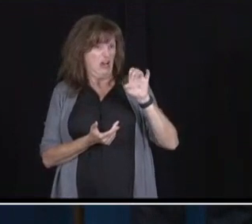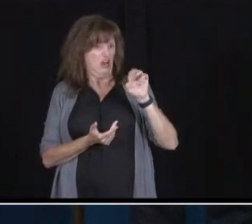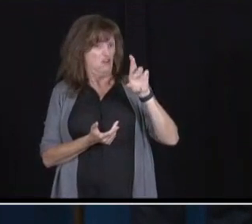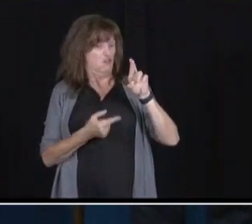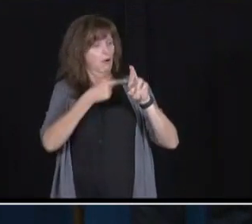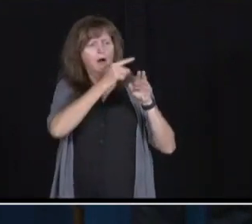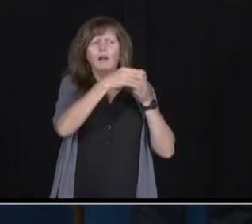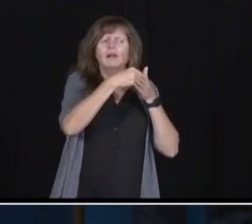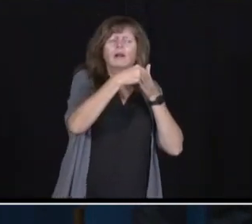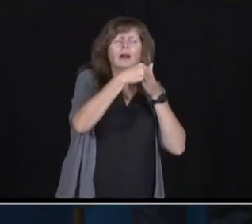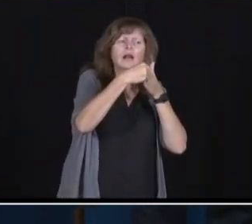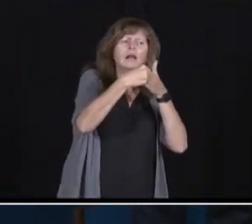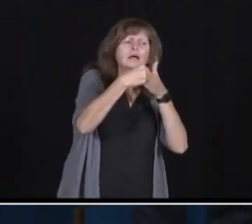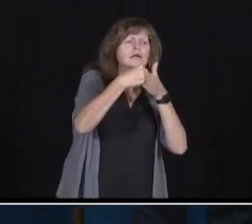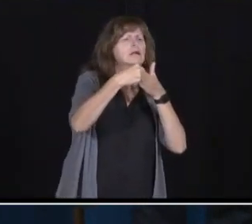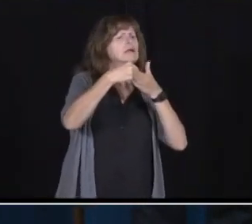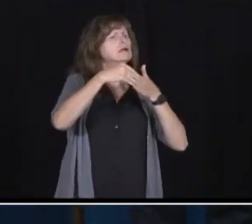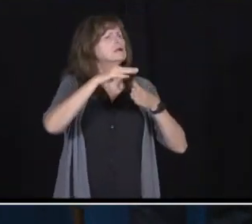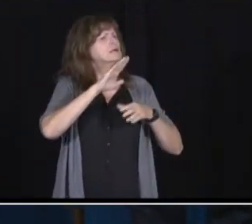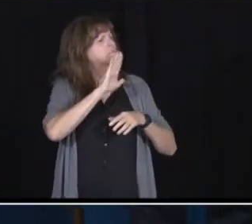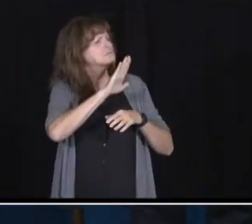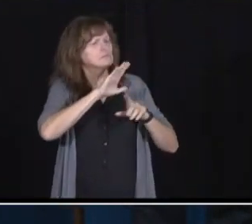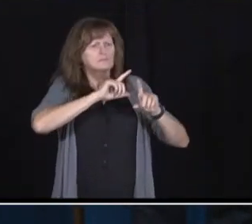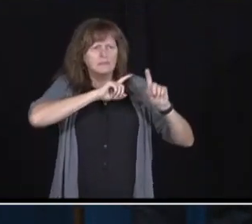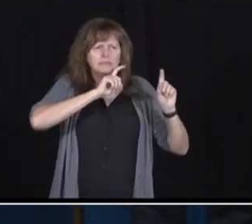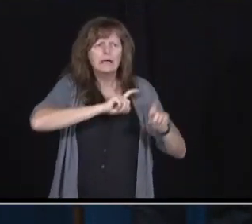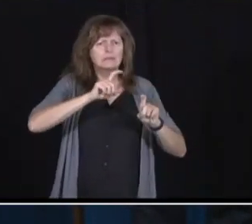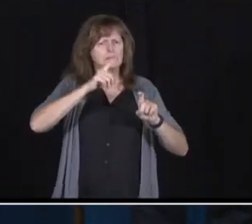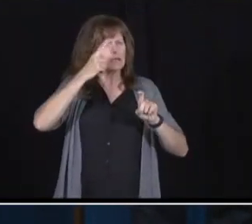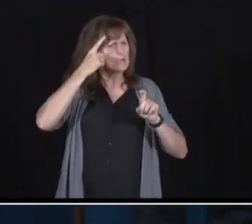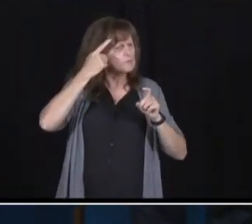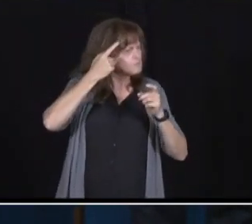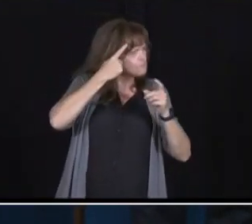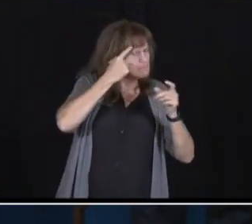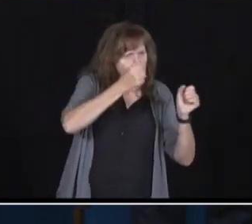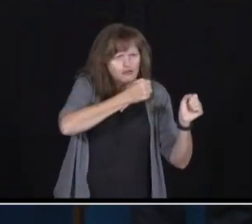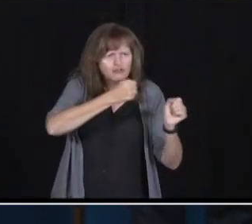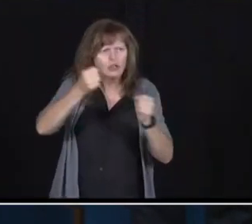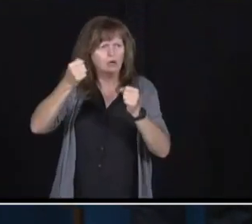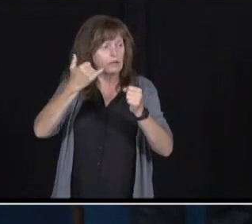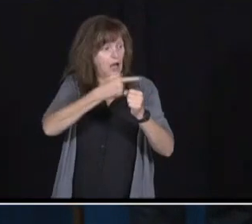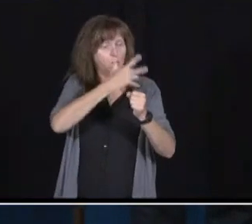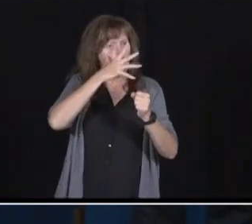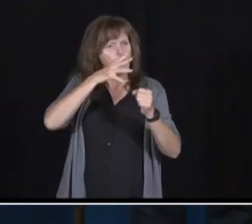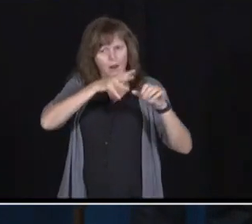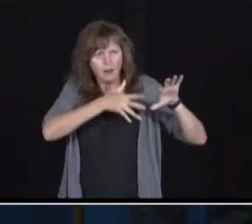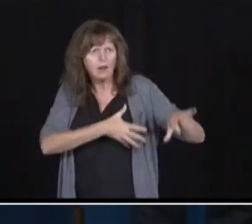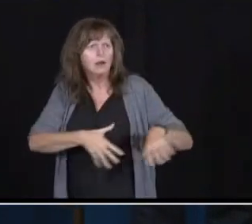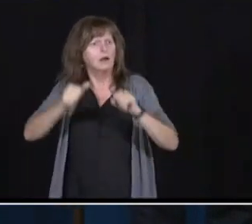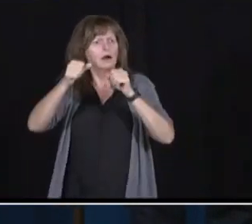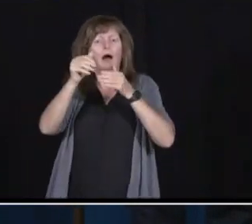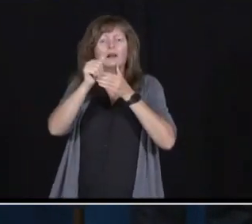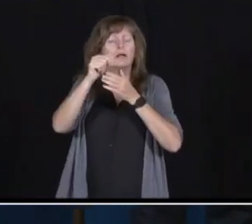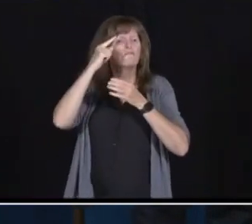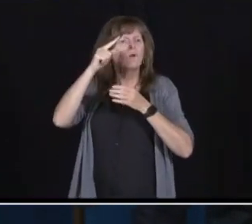that Dr Dirk Hyer, who has spearheaded the provinces testing strategy on health command table will lead Ontario's efforts on outbreak